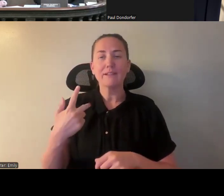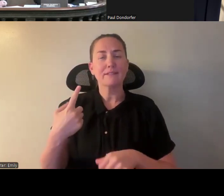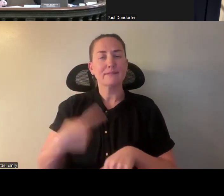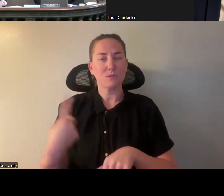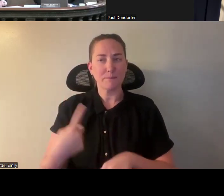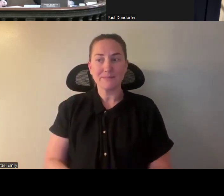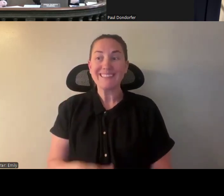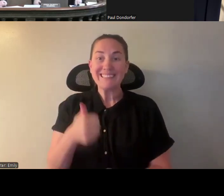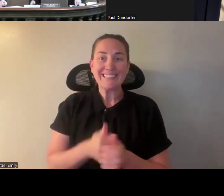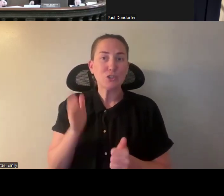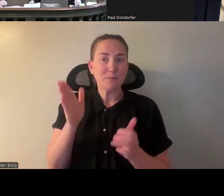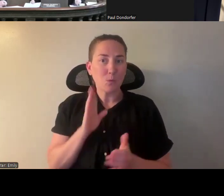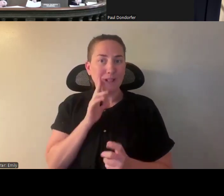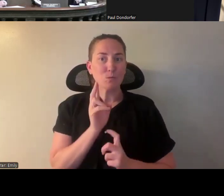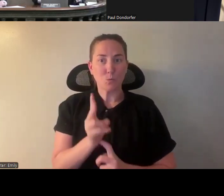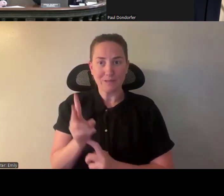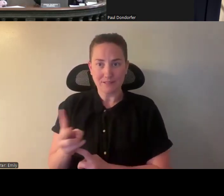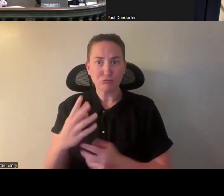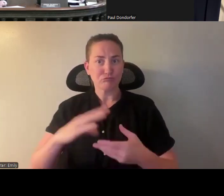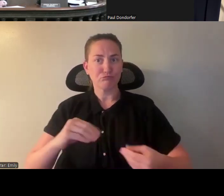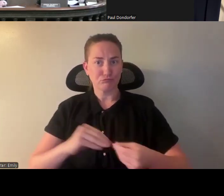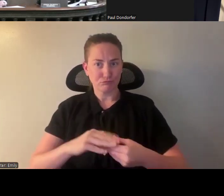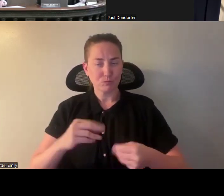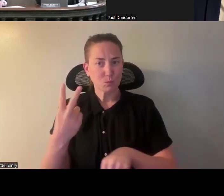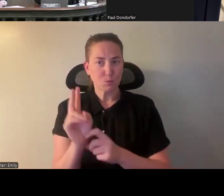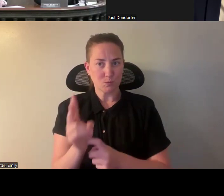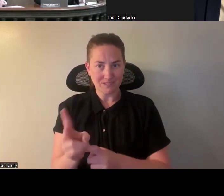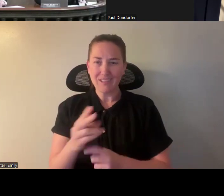speaker will have two minutes in which to address the legislature Please do not bring up any signs